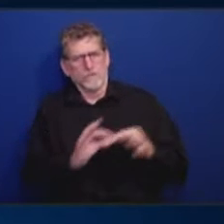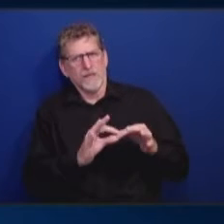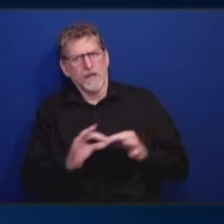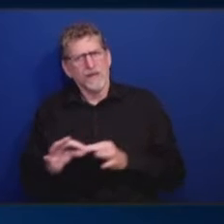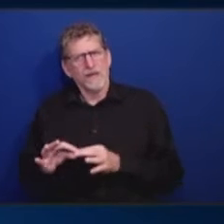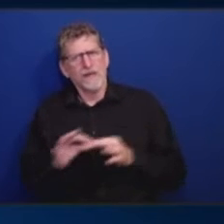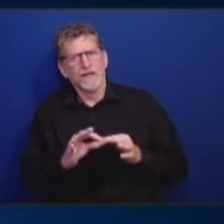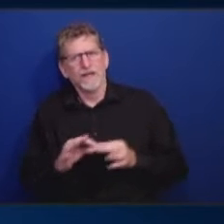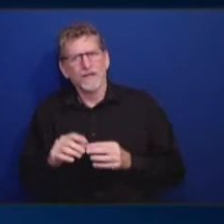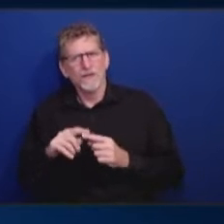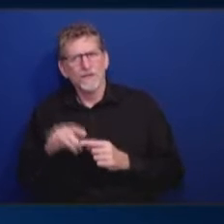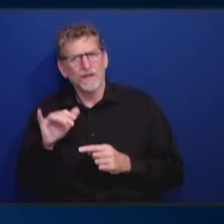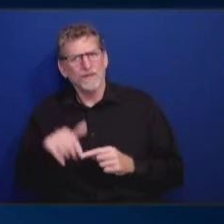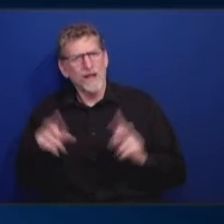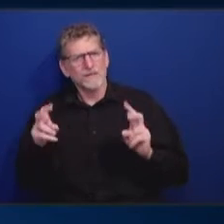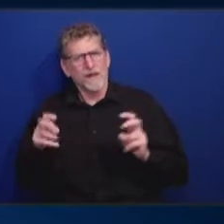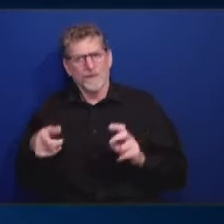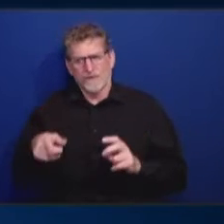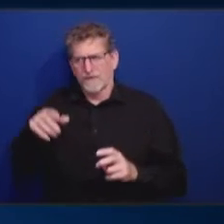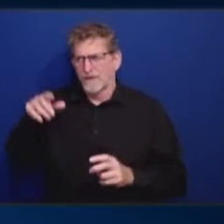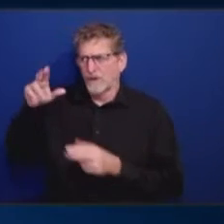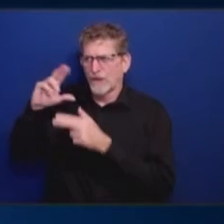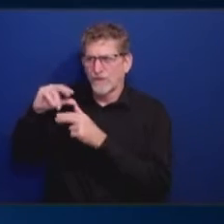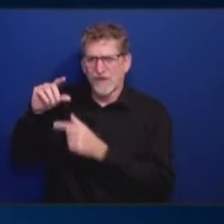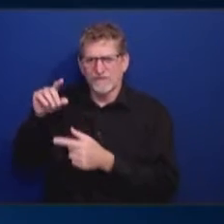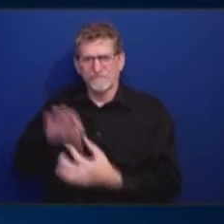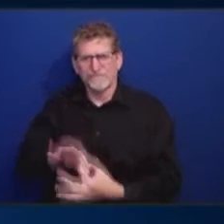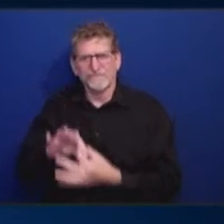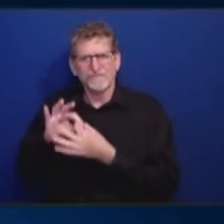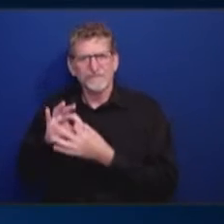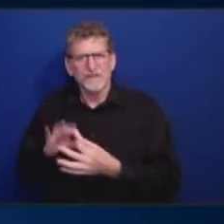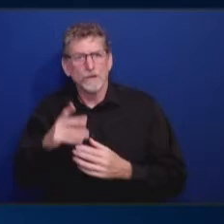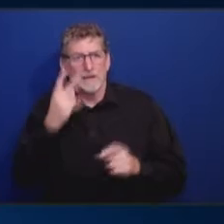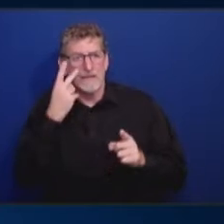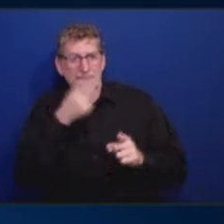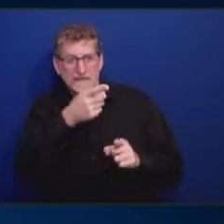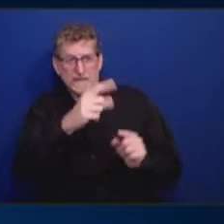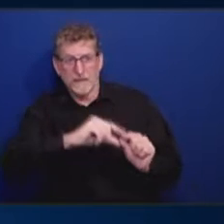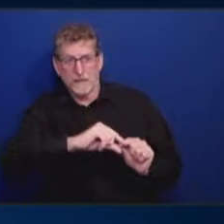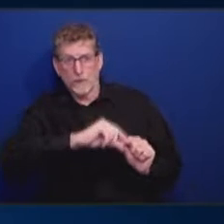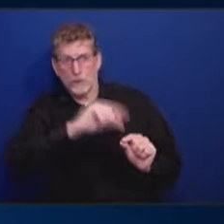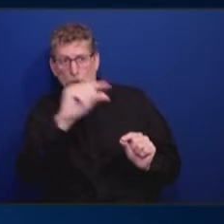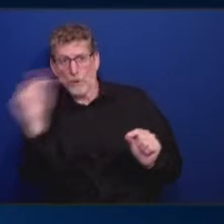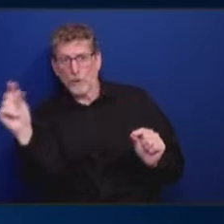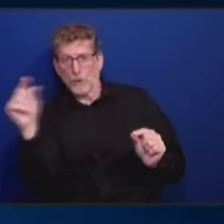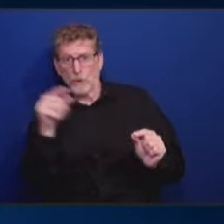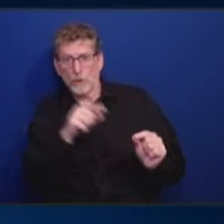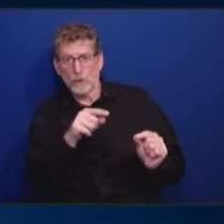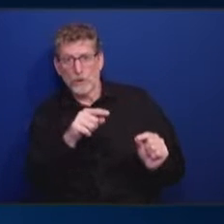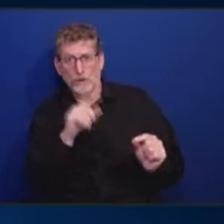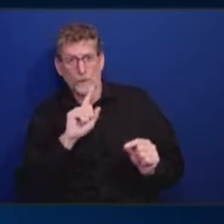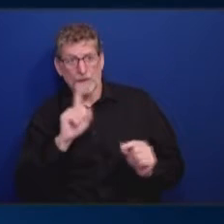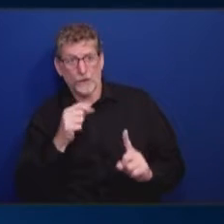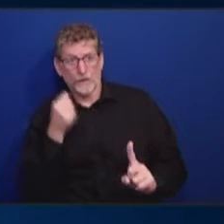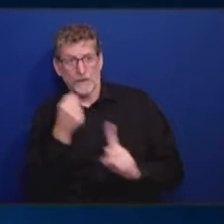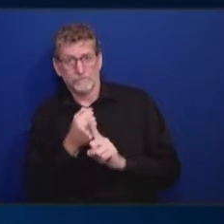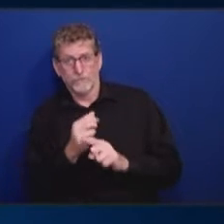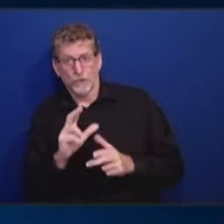So in striking coastal Louisiana, that's a community -- that's an area where there are